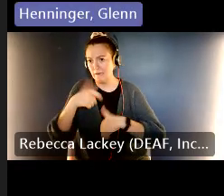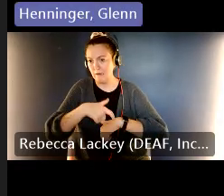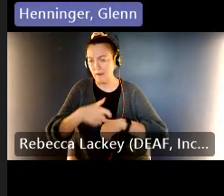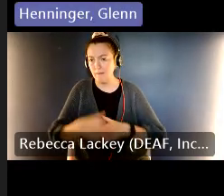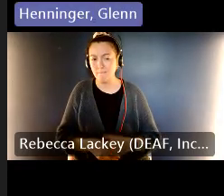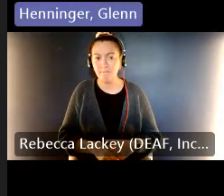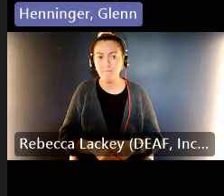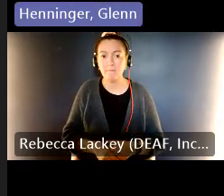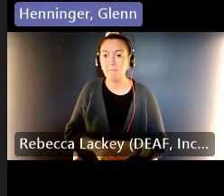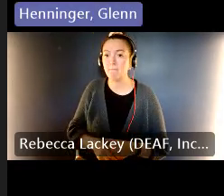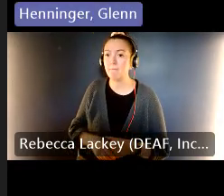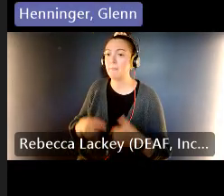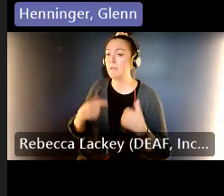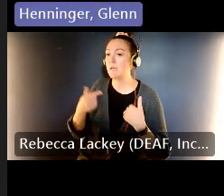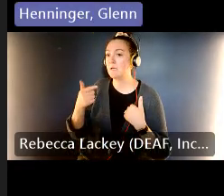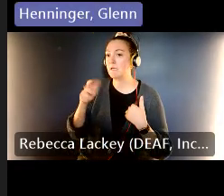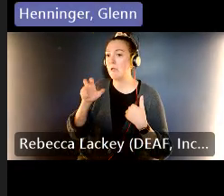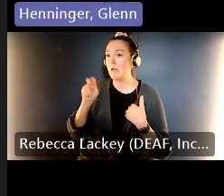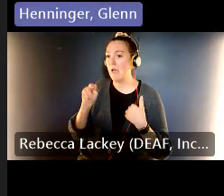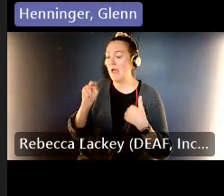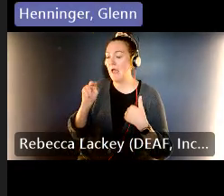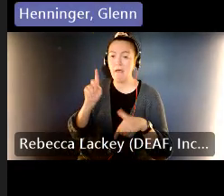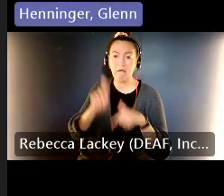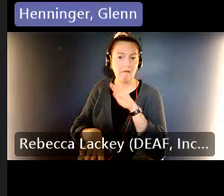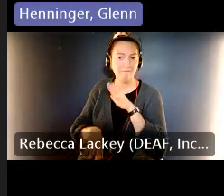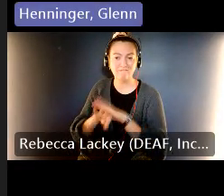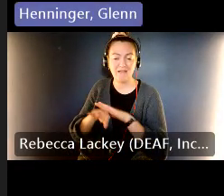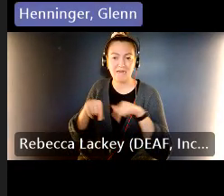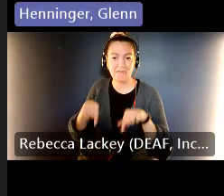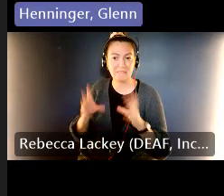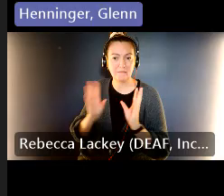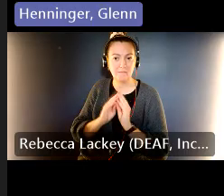Yeah, I, I don't know if I can find it during this